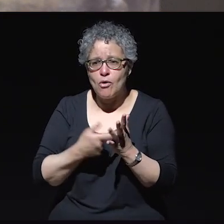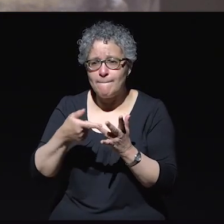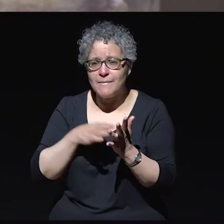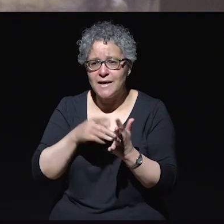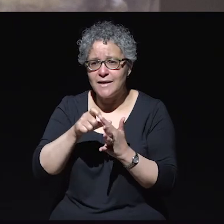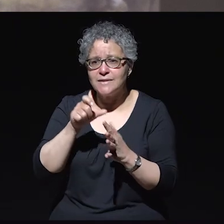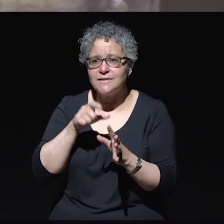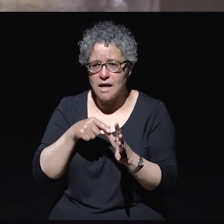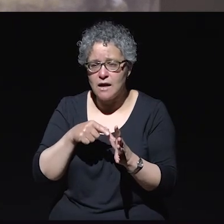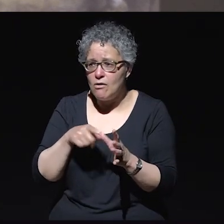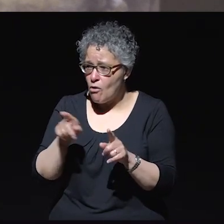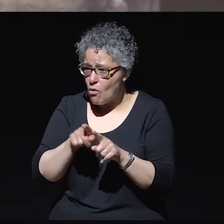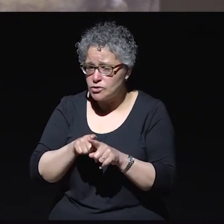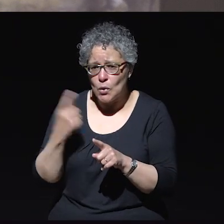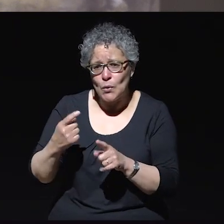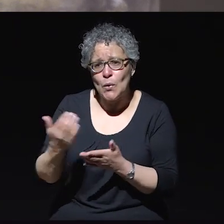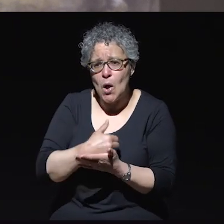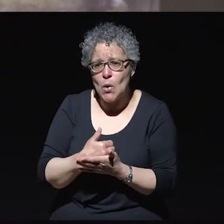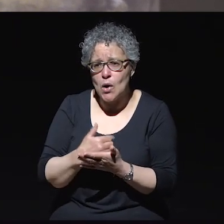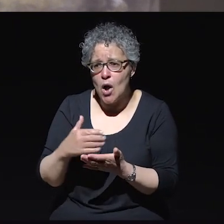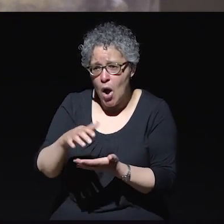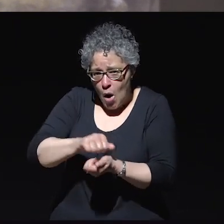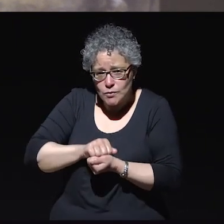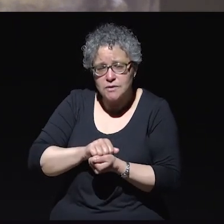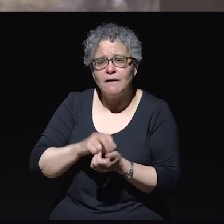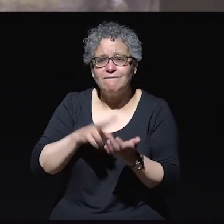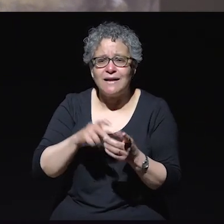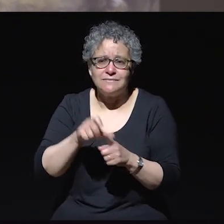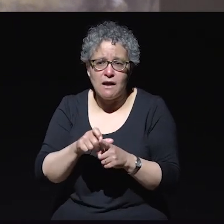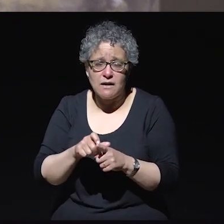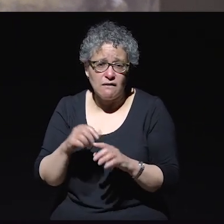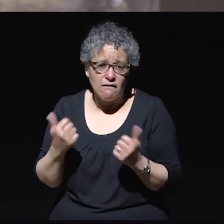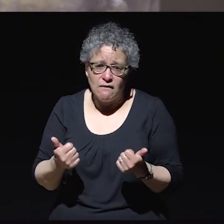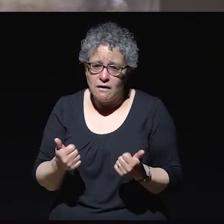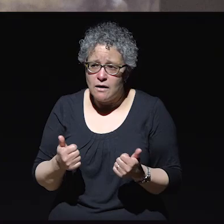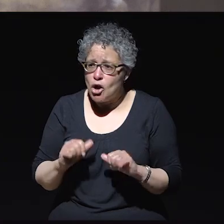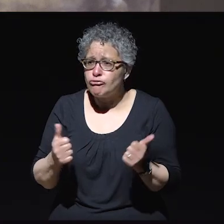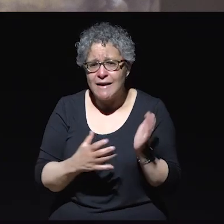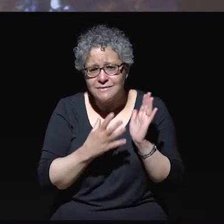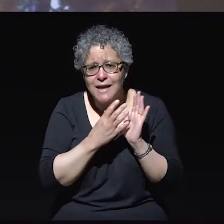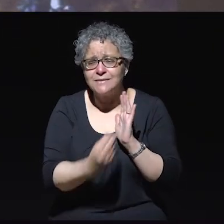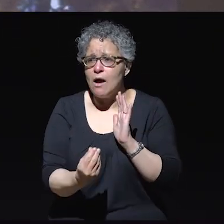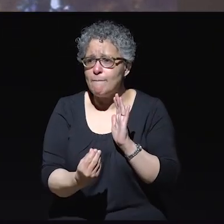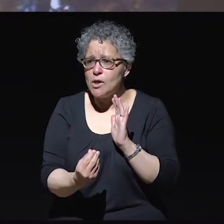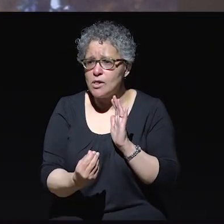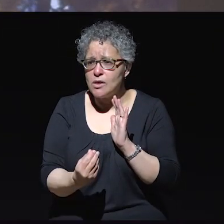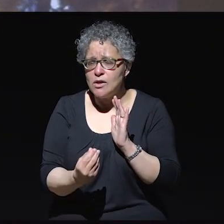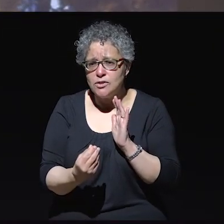So, in the round, I mean, he really was a fantastic, sort of, exemplar for what British artists thought they might be able to achieve.